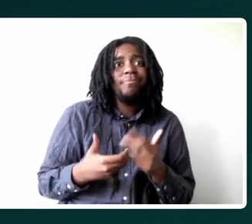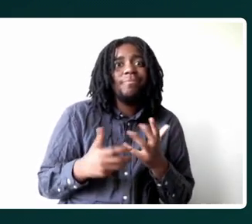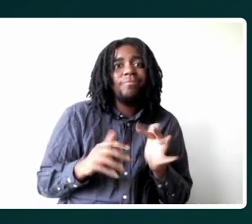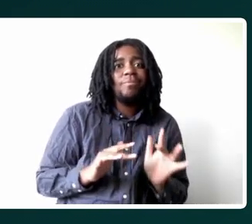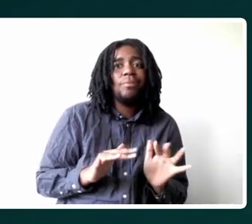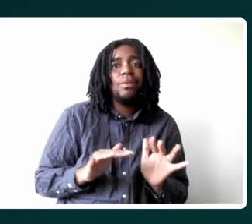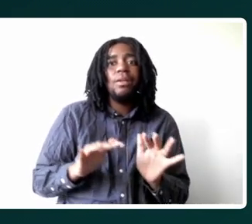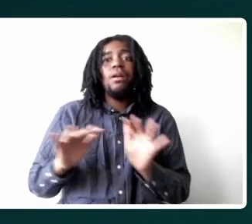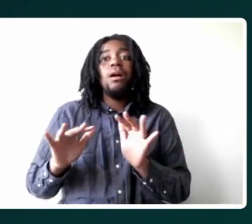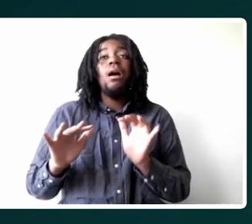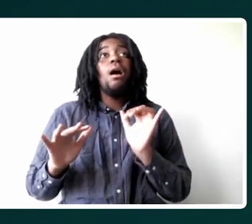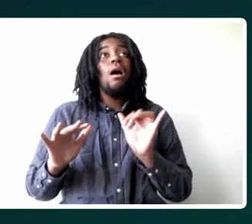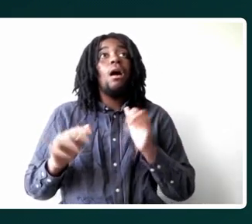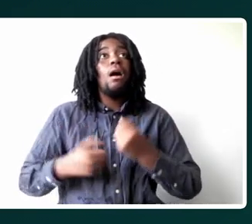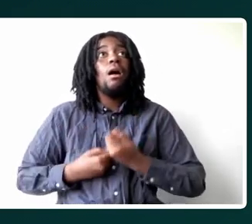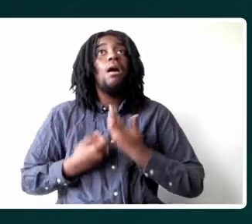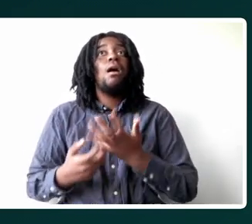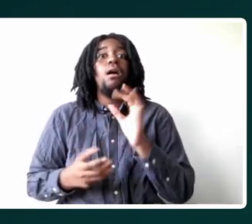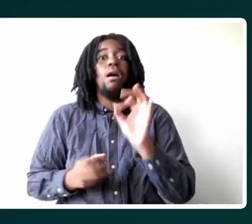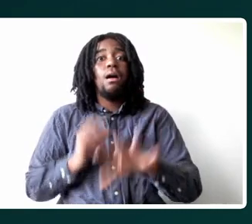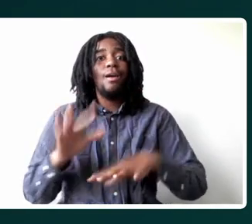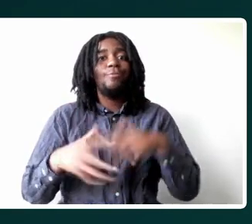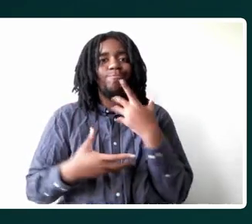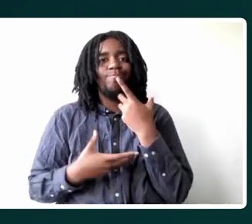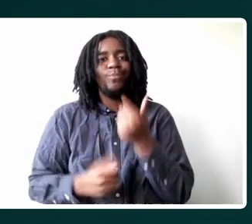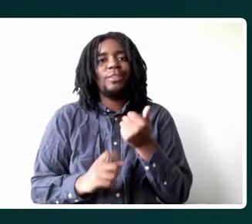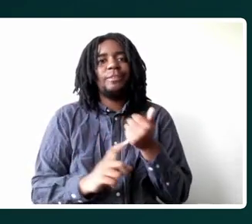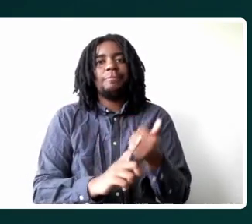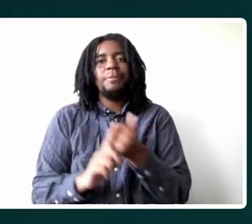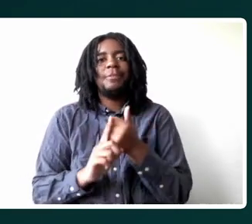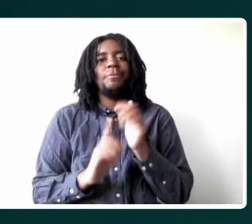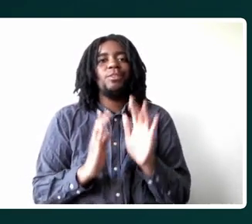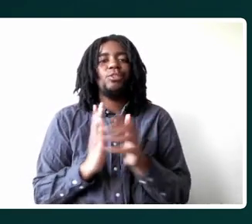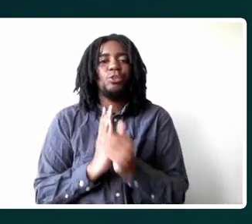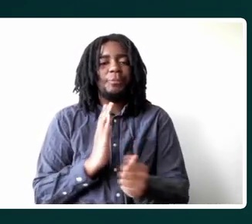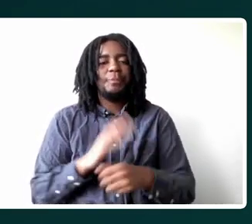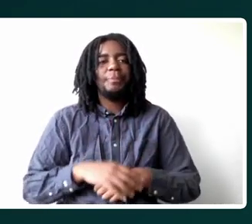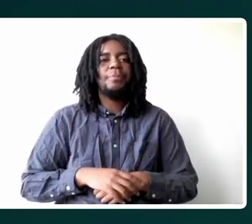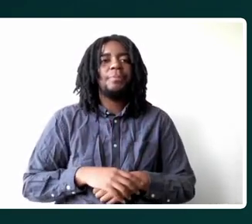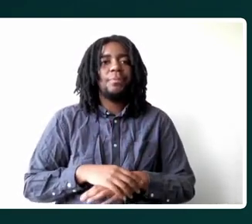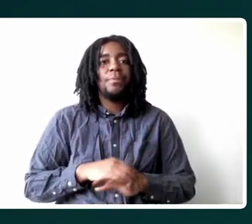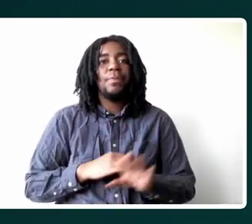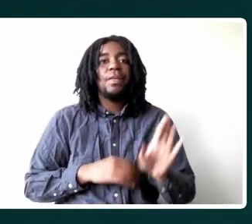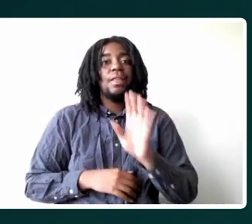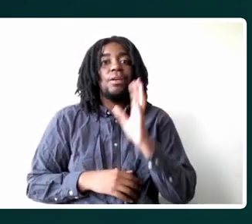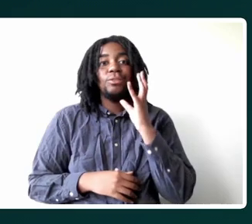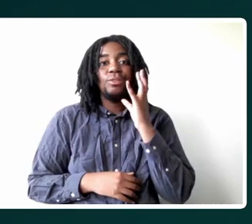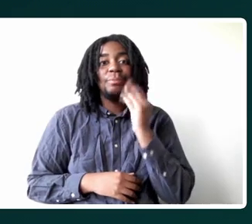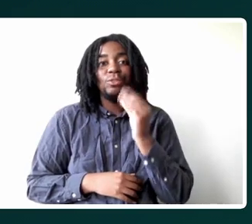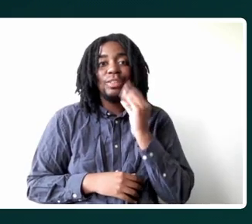ideas and trusting in themselves and their skills. They see that their experiences -- their life